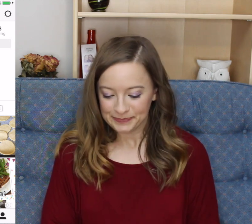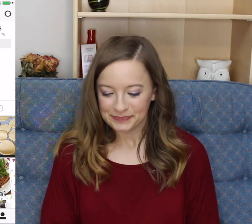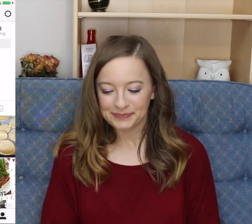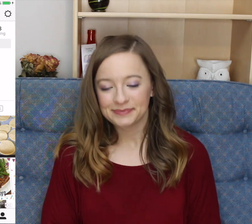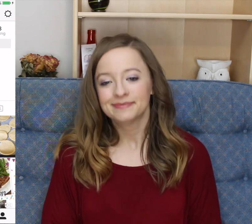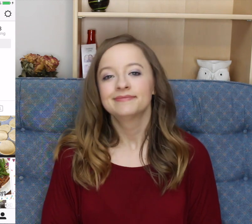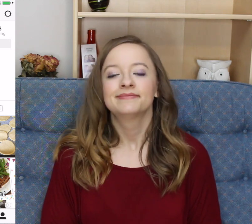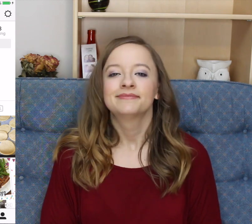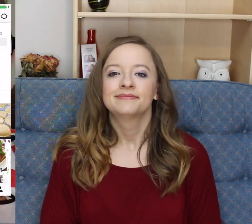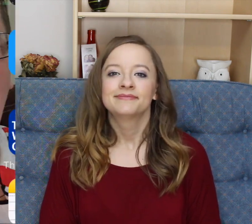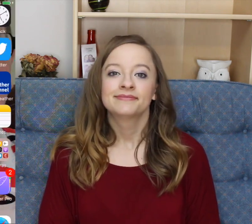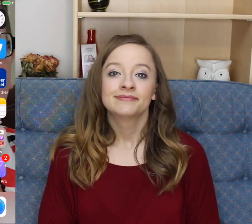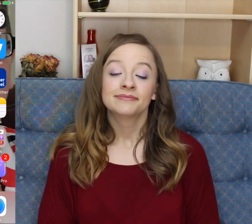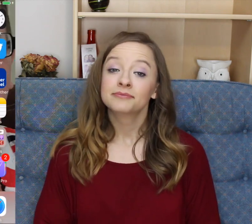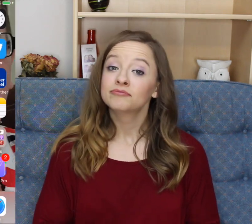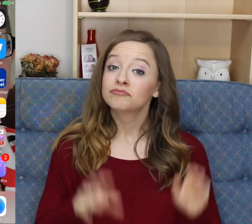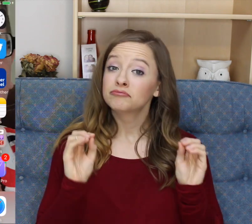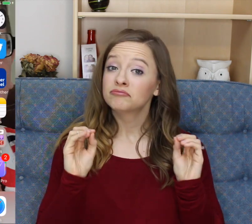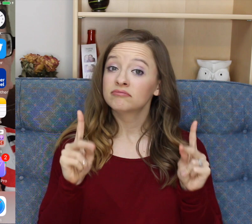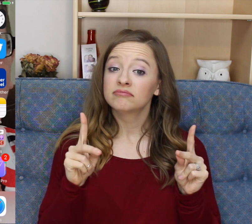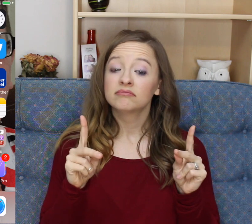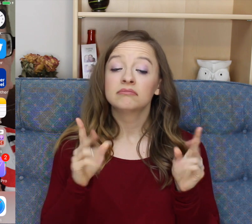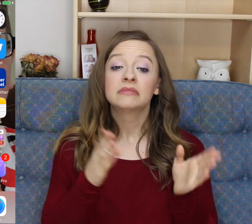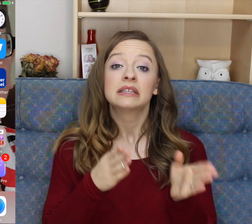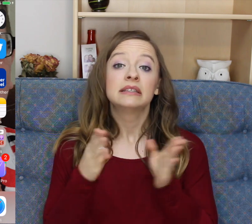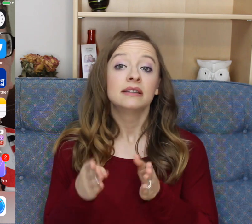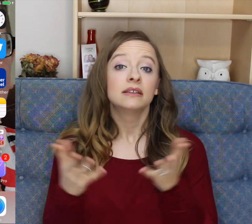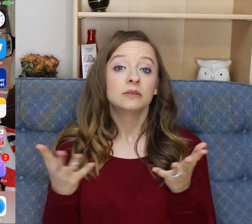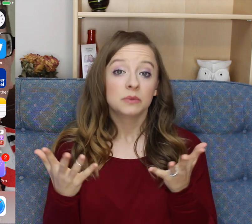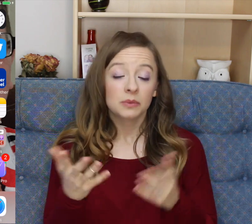Ok, next one is